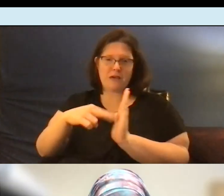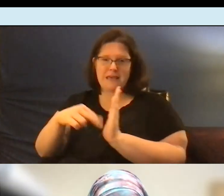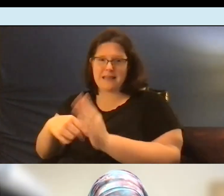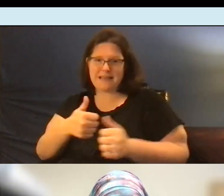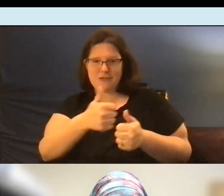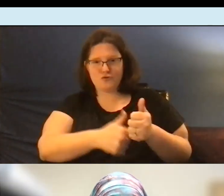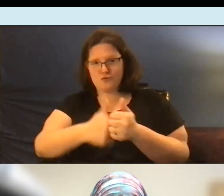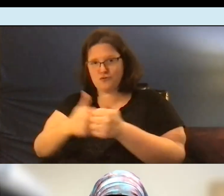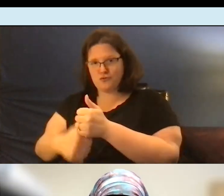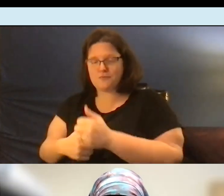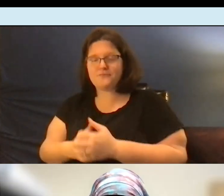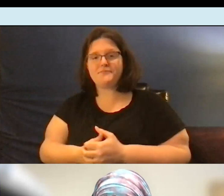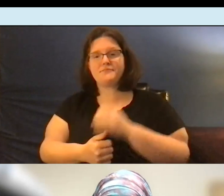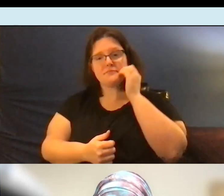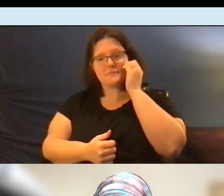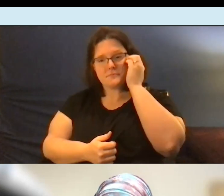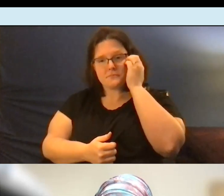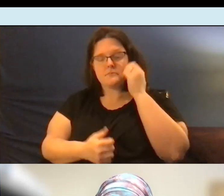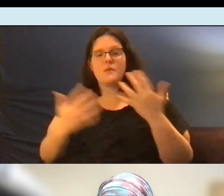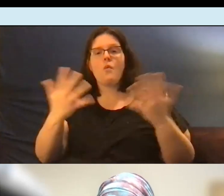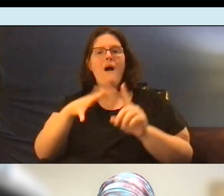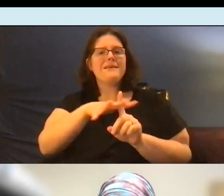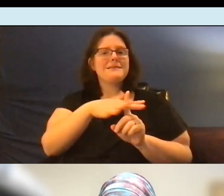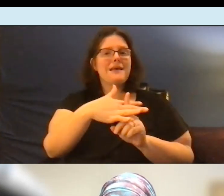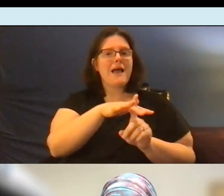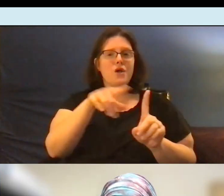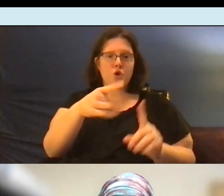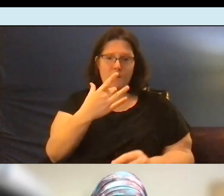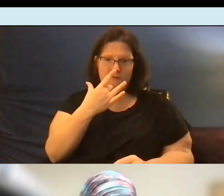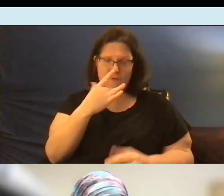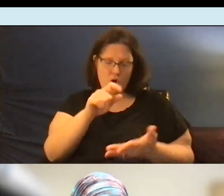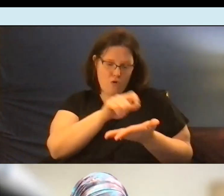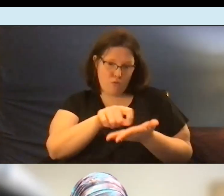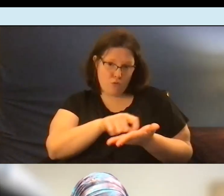cool. um "What setting do you prefer when you write poetry? Do you listen to music,